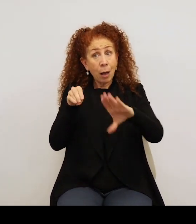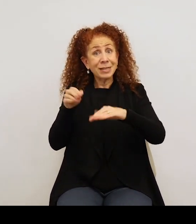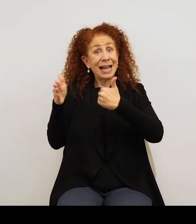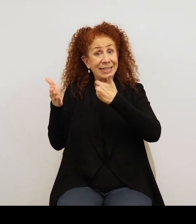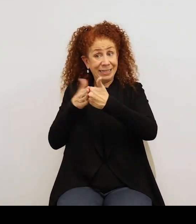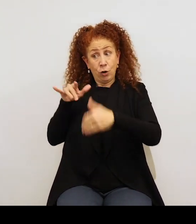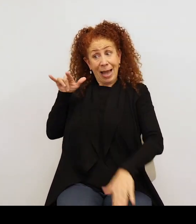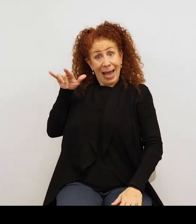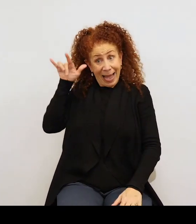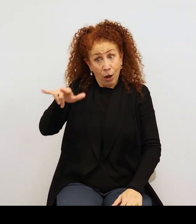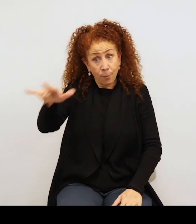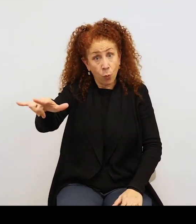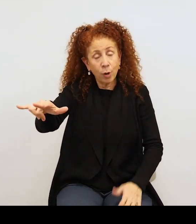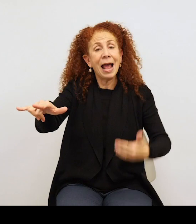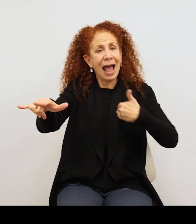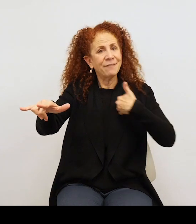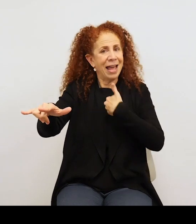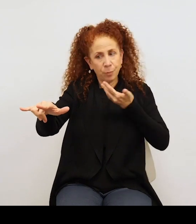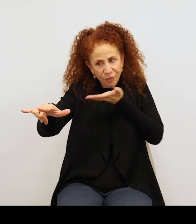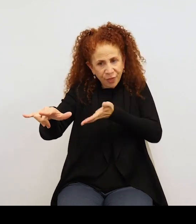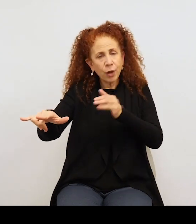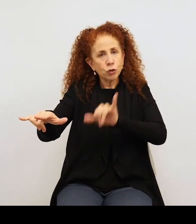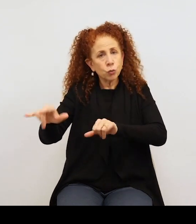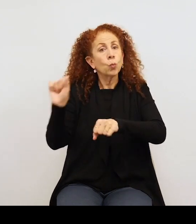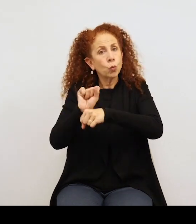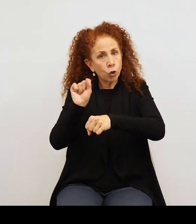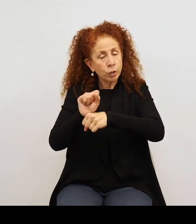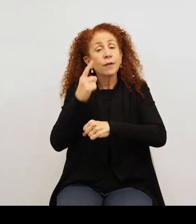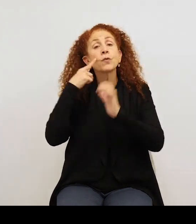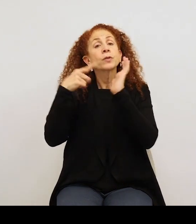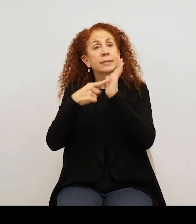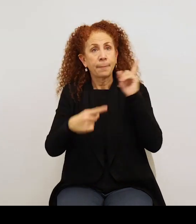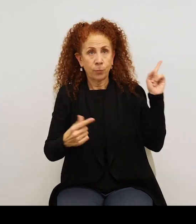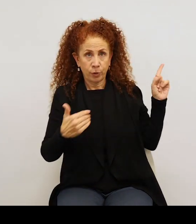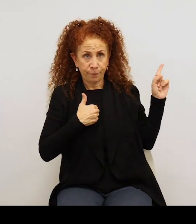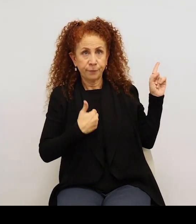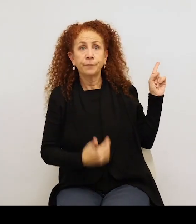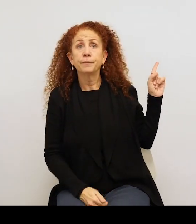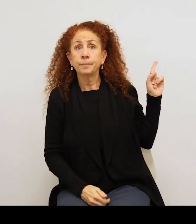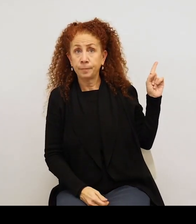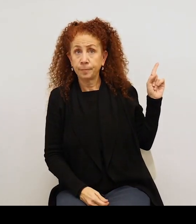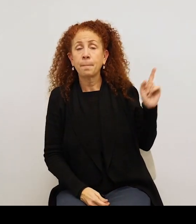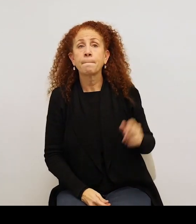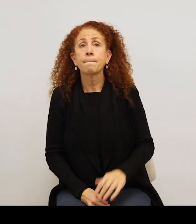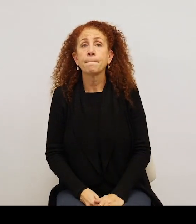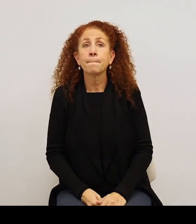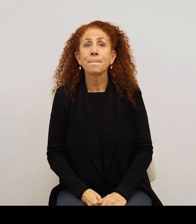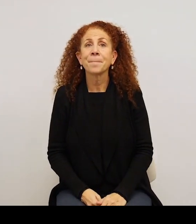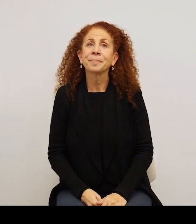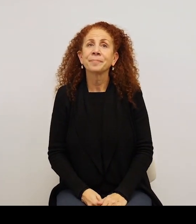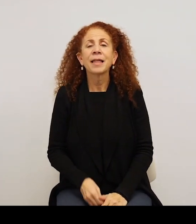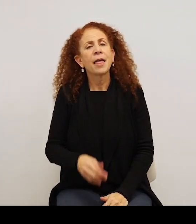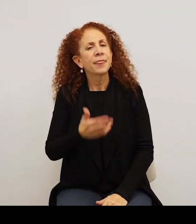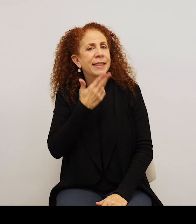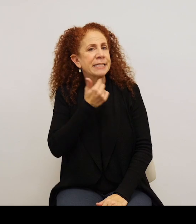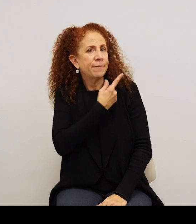there are usually a number of animals at work-- for example, this little fellow.